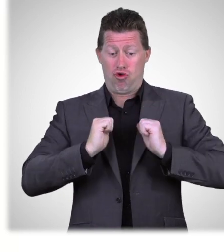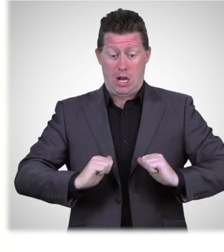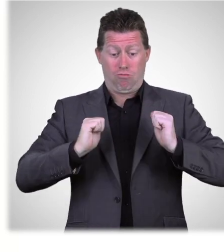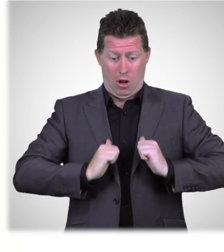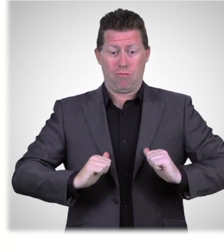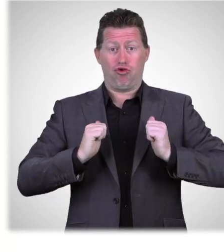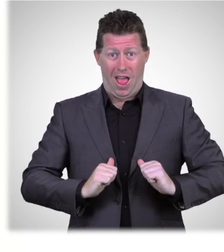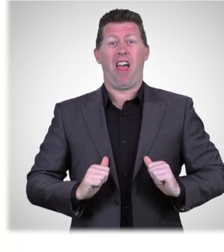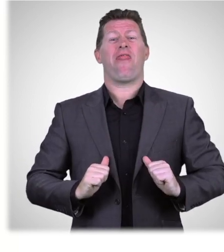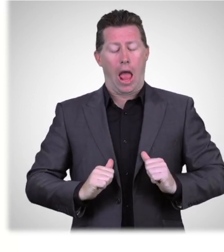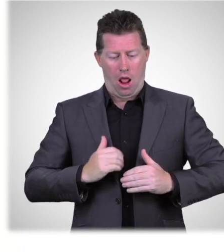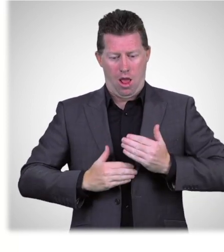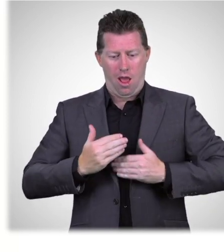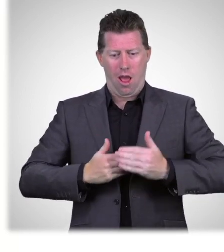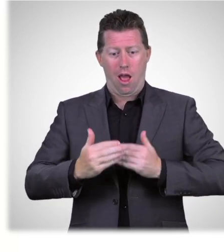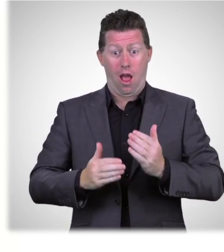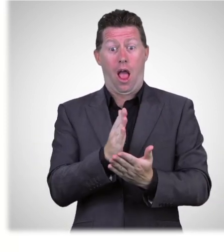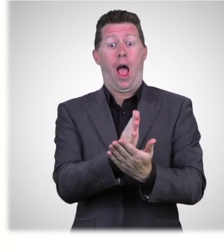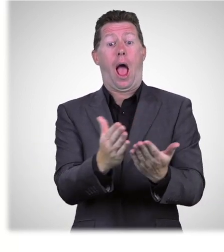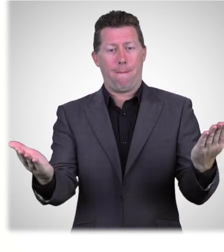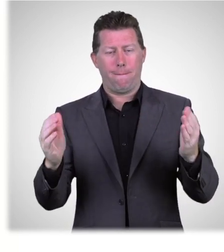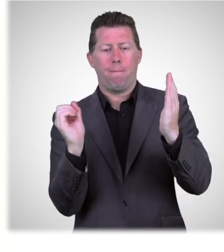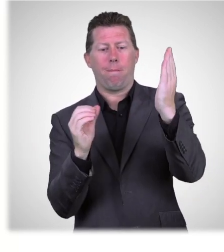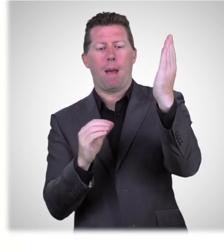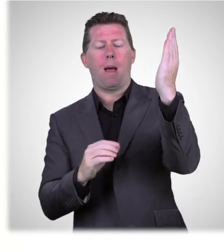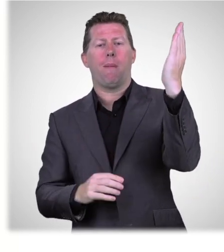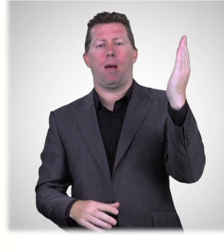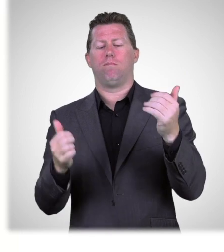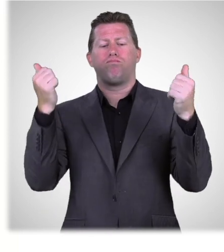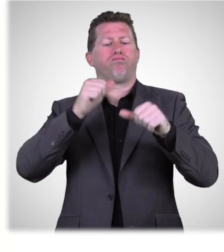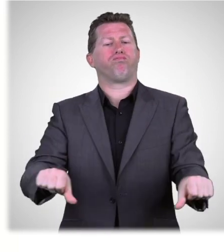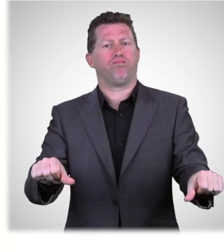of the practice post and then the lessened scaffolded nature of the second post,